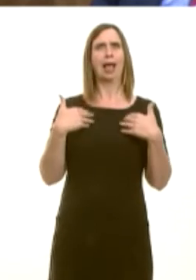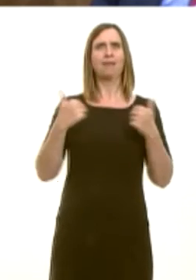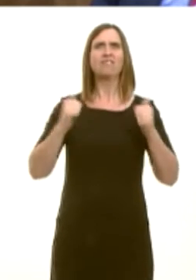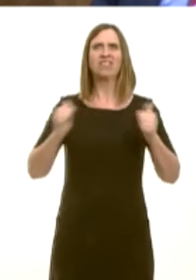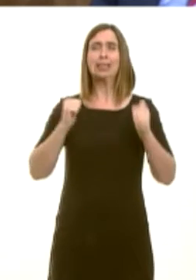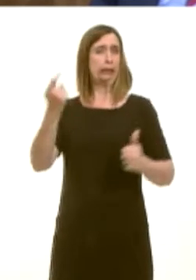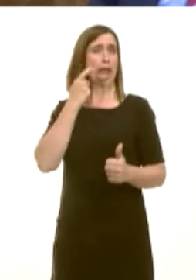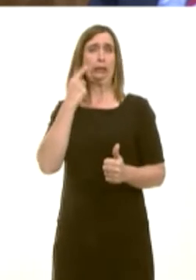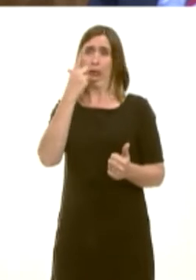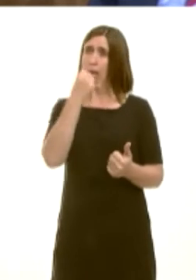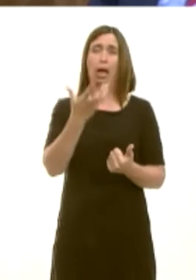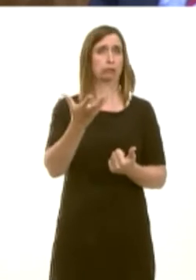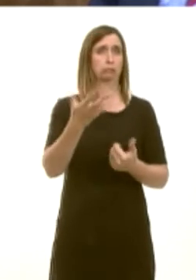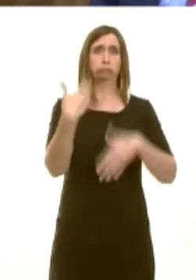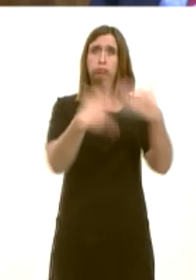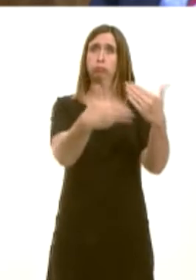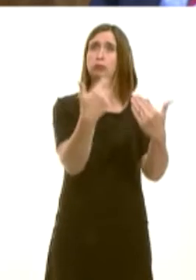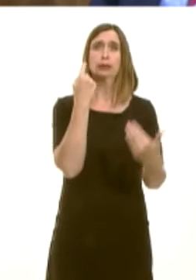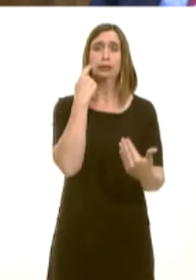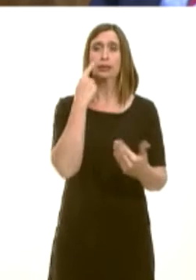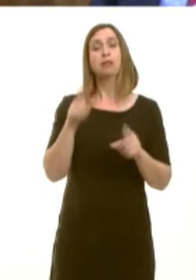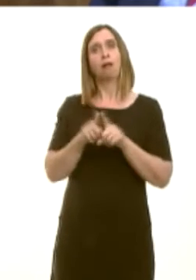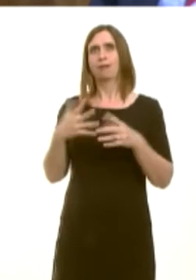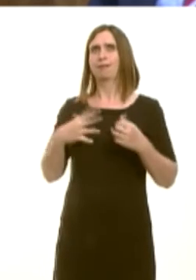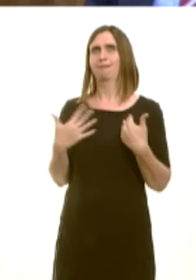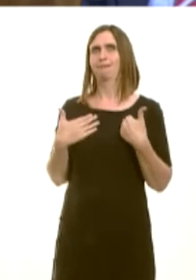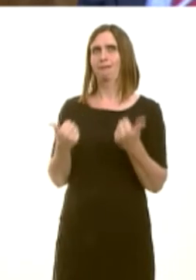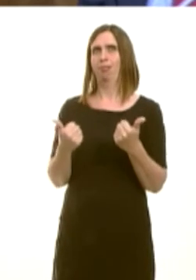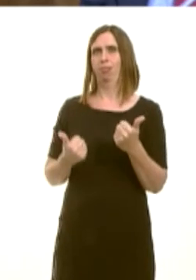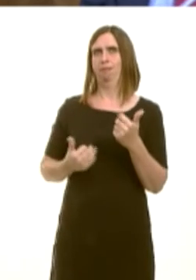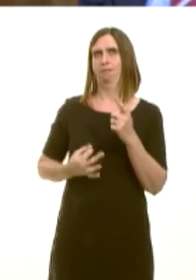appropriately. Weíve set improved health as one of the series of seven national wellbeing